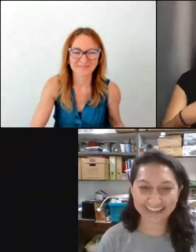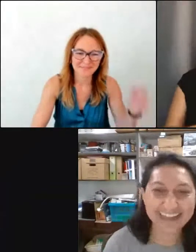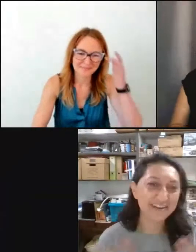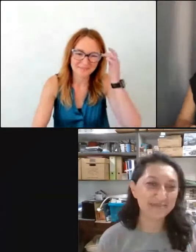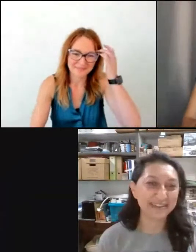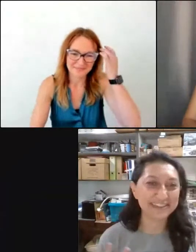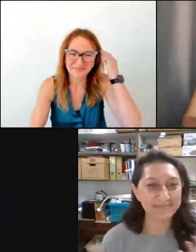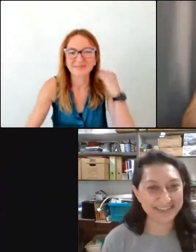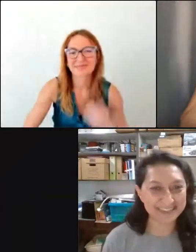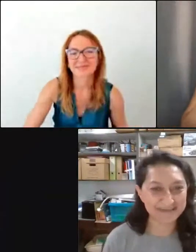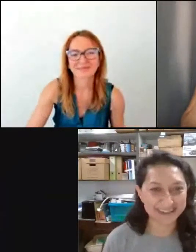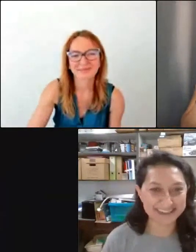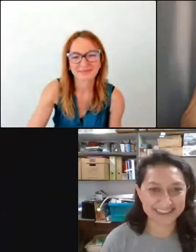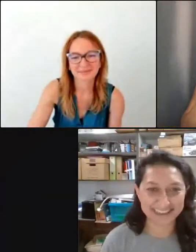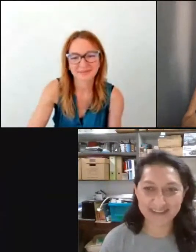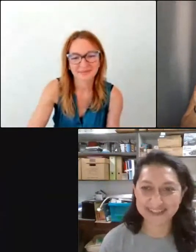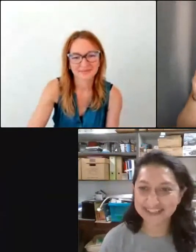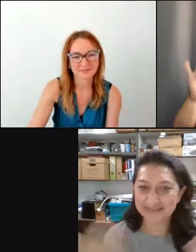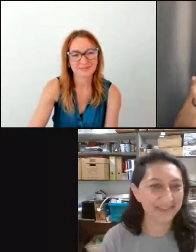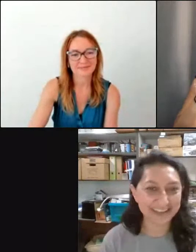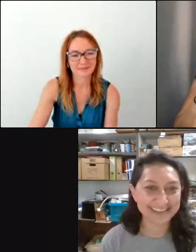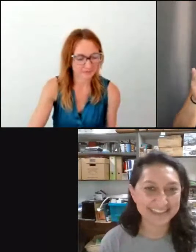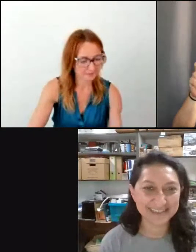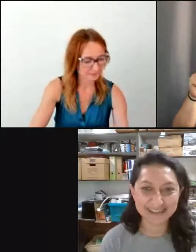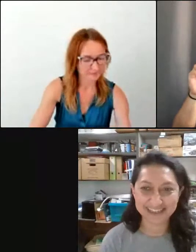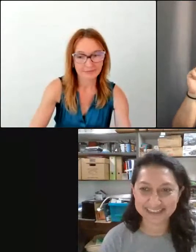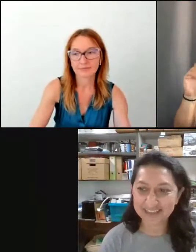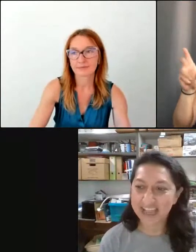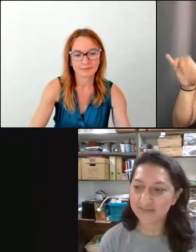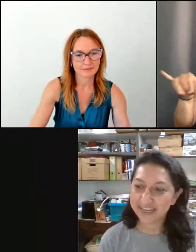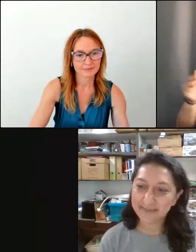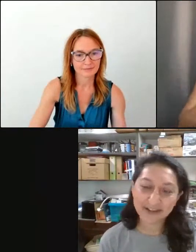it's the variability piece as well isn't it um in terms of how these things work so if we keep going